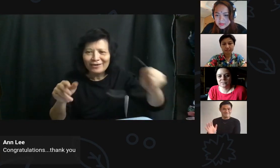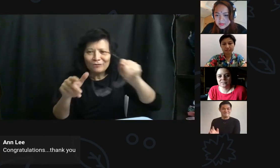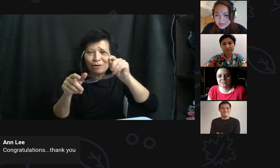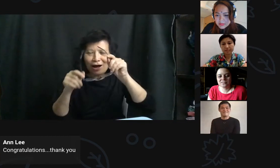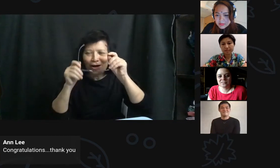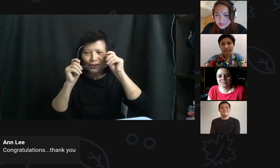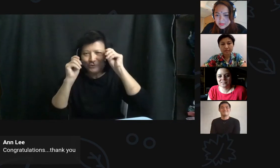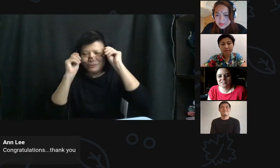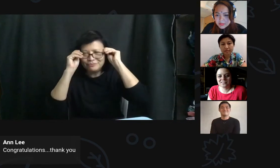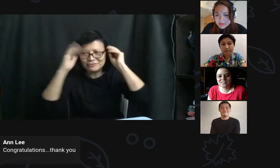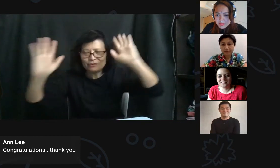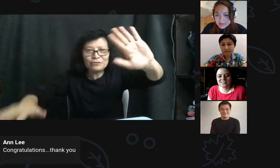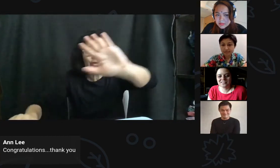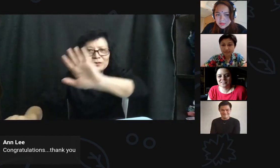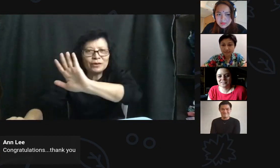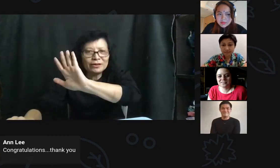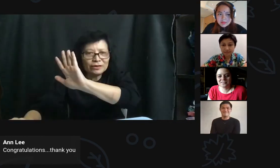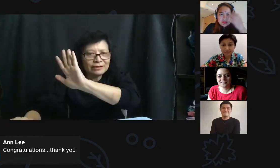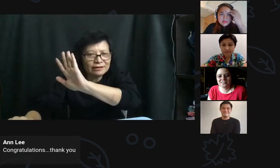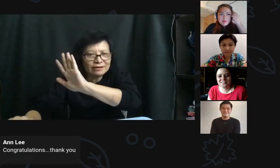Wow, wait wait wait-